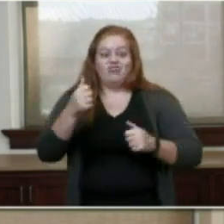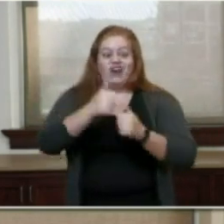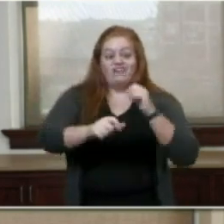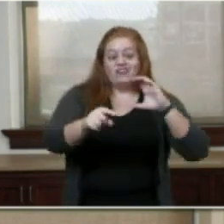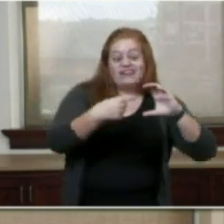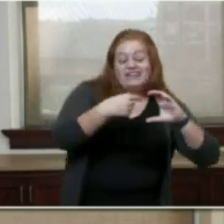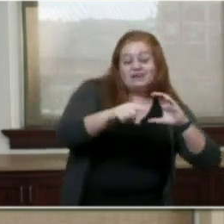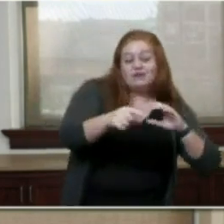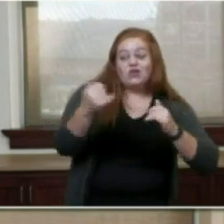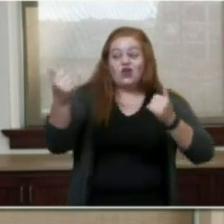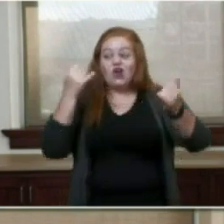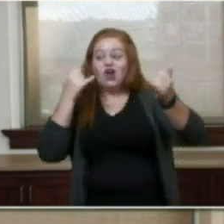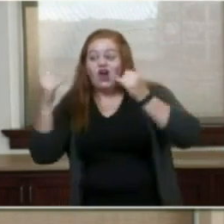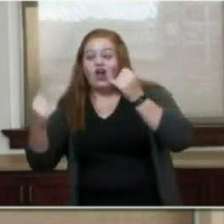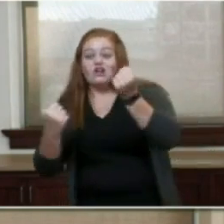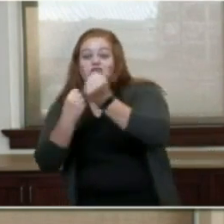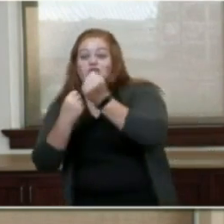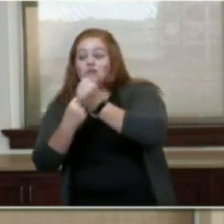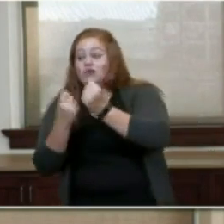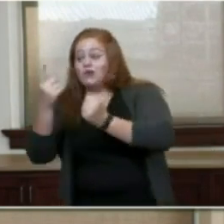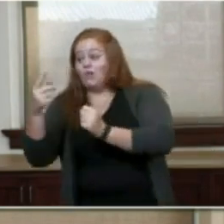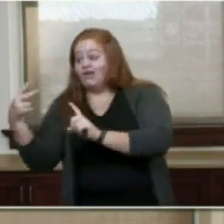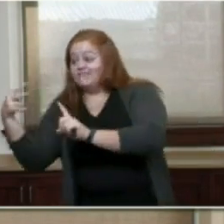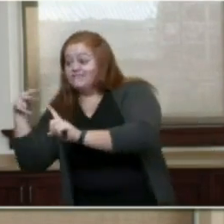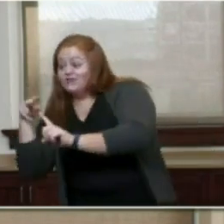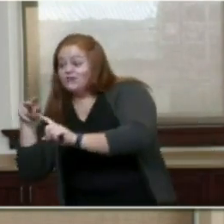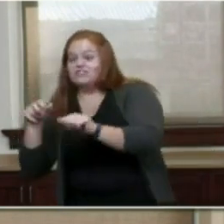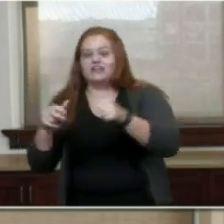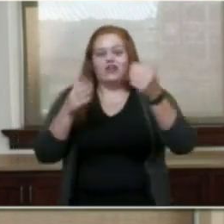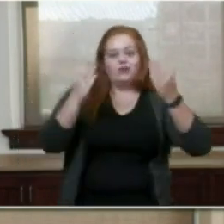received advocating one position, there is another advocating the exact